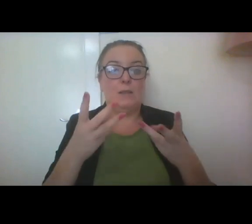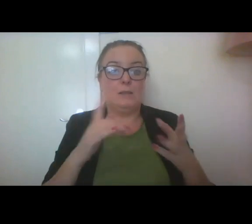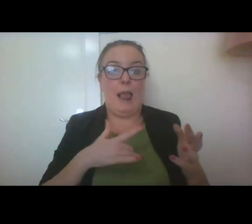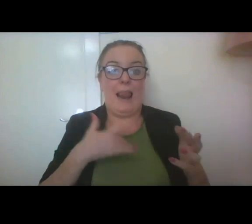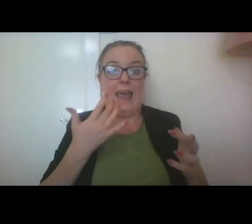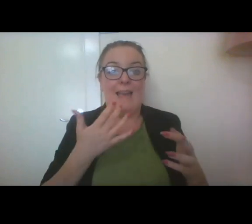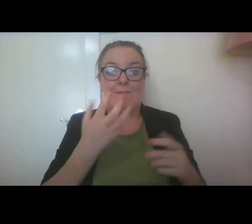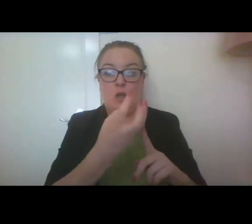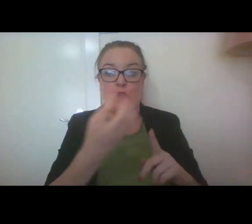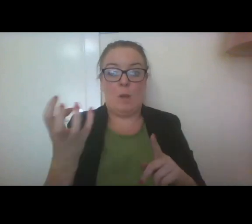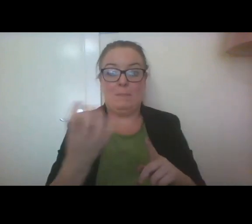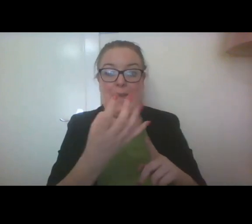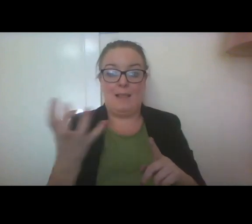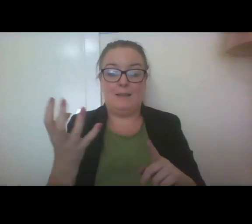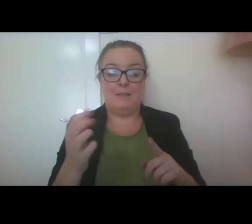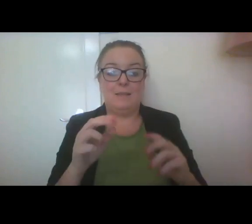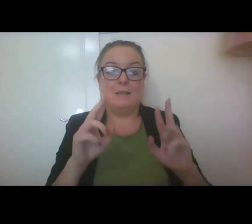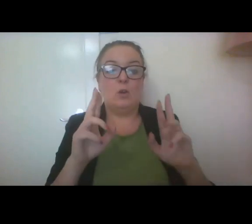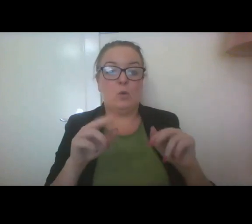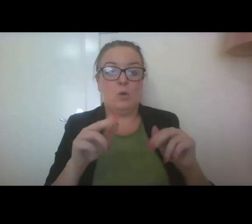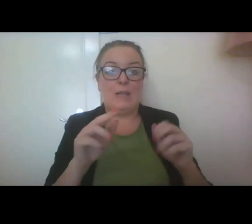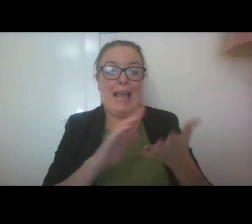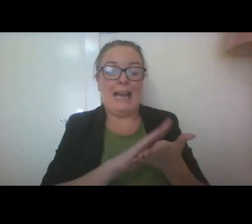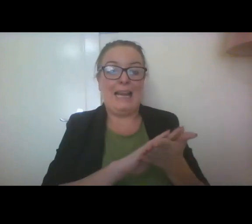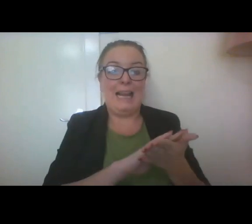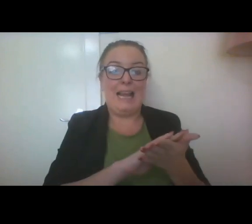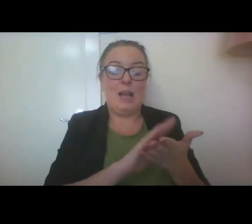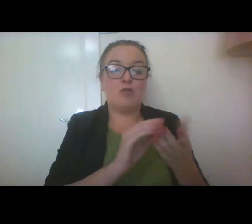you could employ MyClearText to create a remote event,